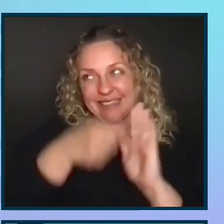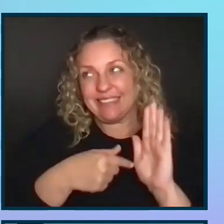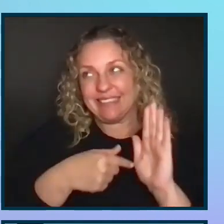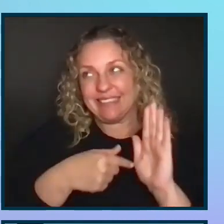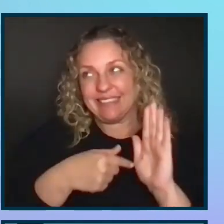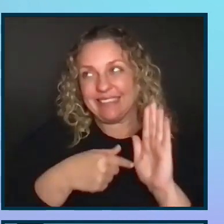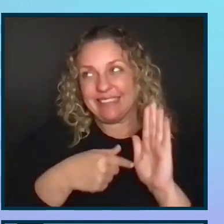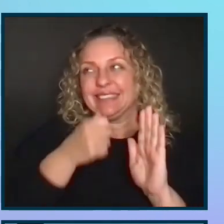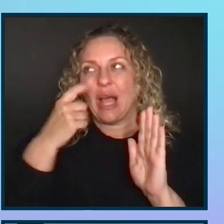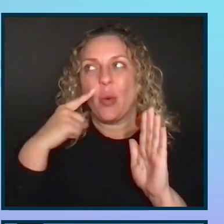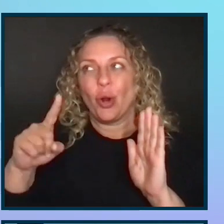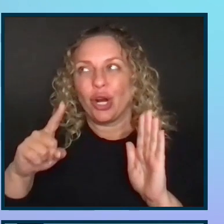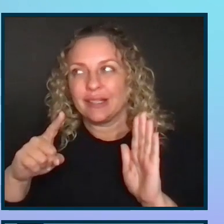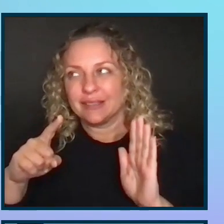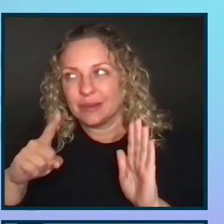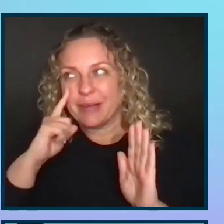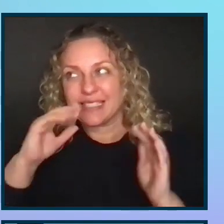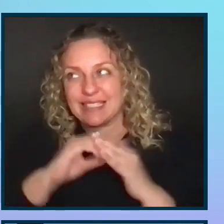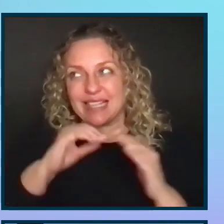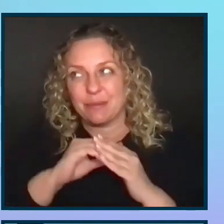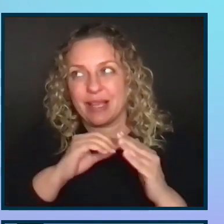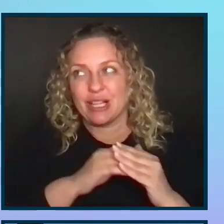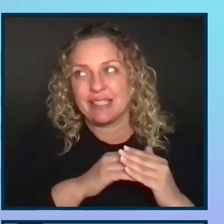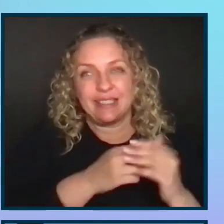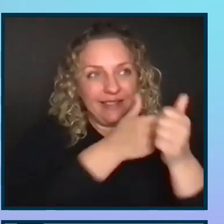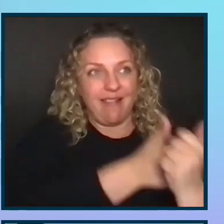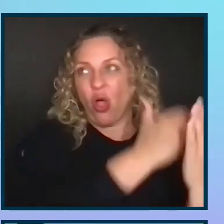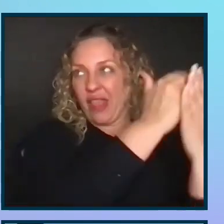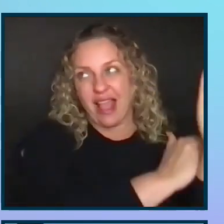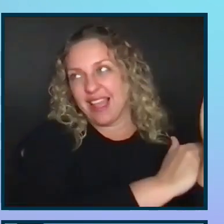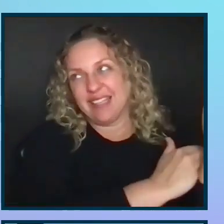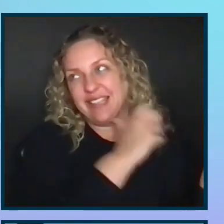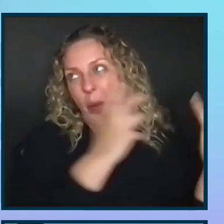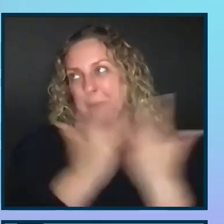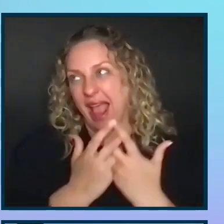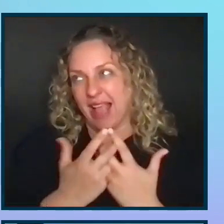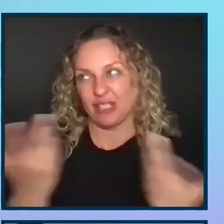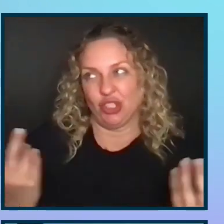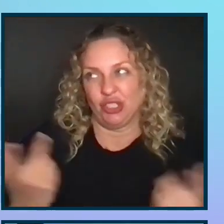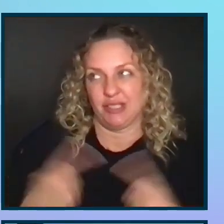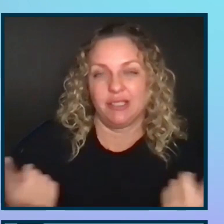because it doesn't need accessibility guidelines. This was very helpful above just saying, oh, hey, that color is not accessible,